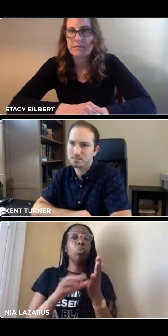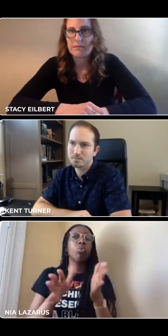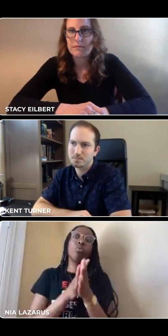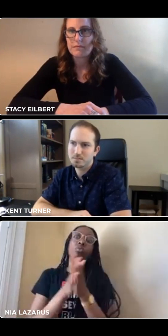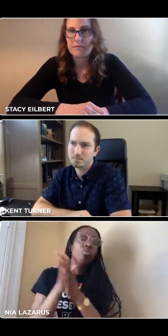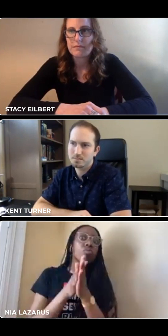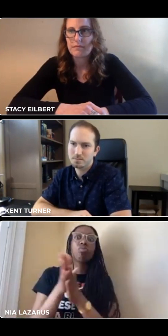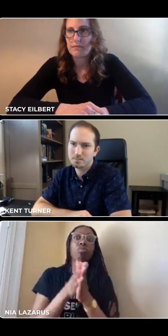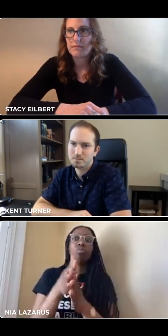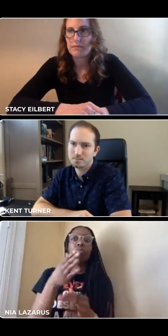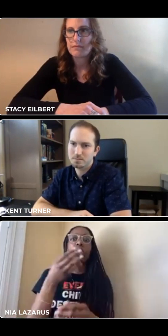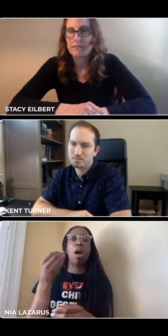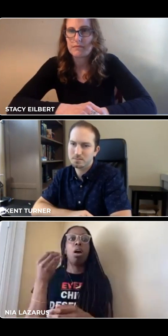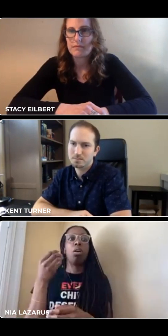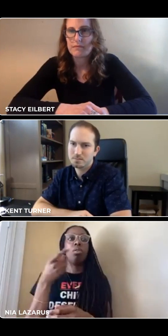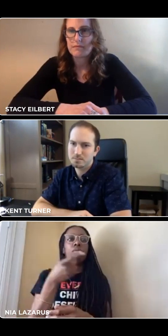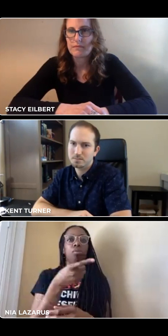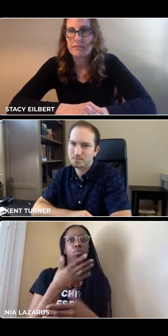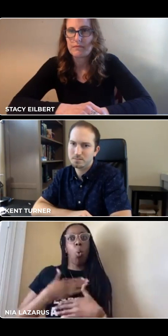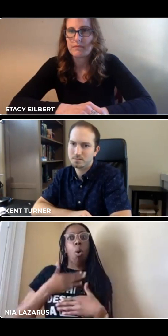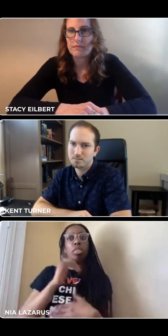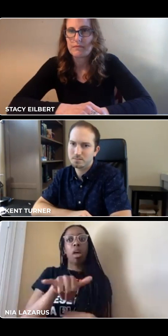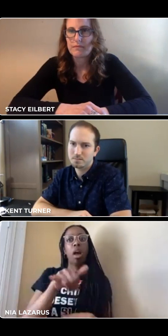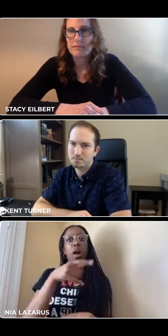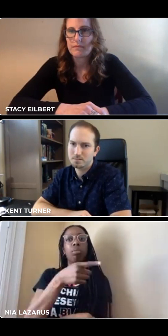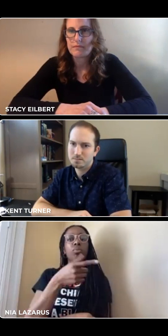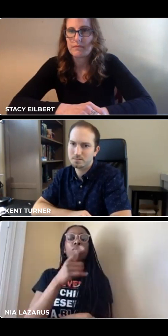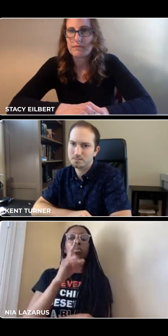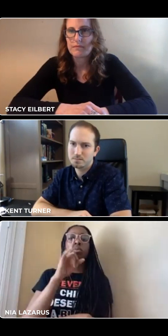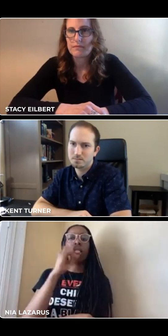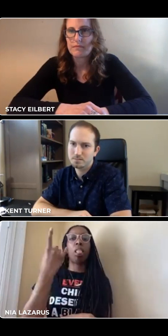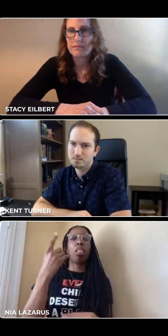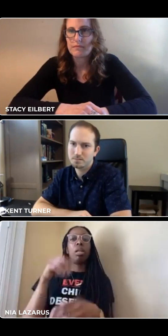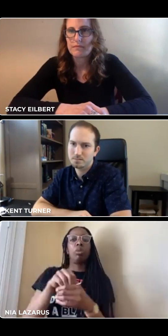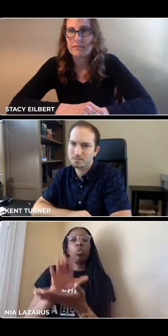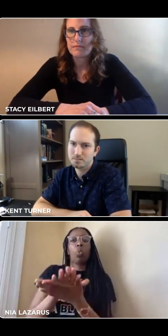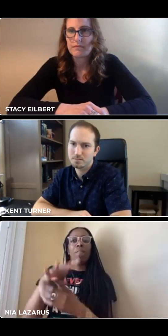ahead and get that debriefing done. Now I see an increase in motivation from the students.